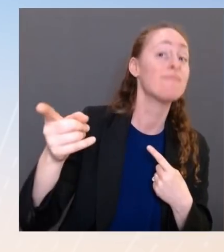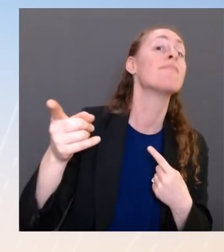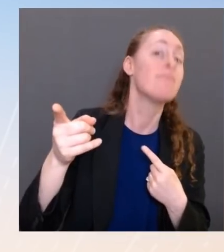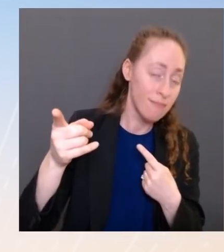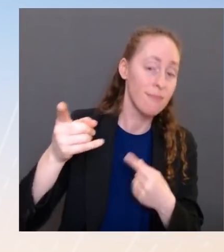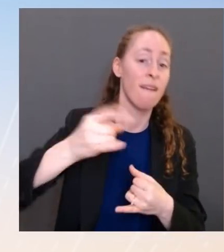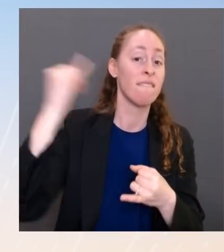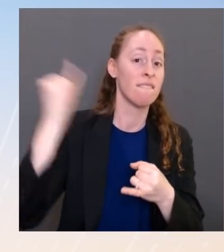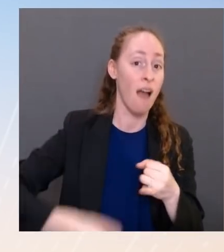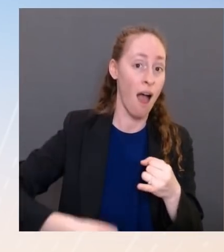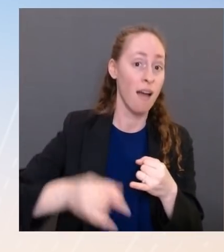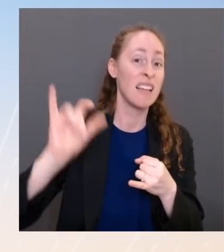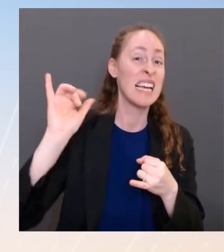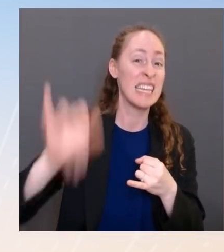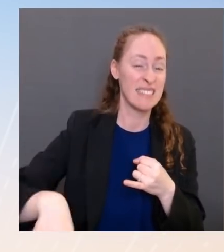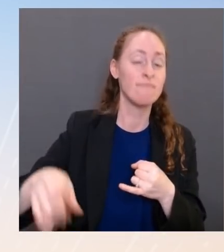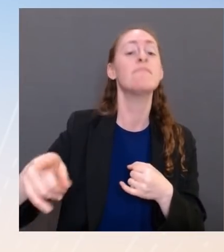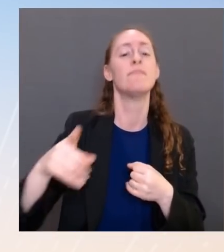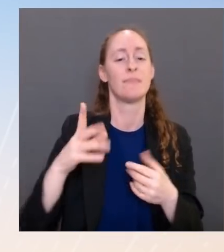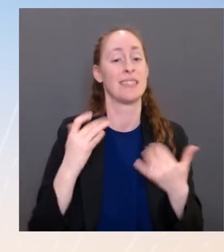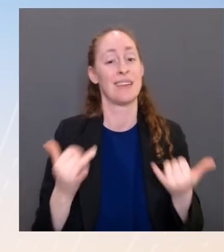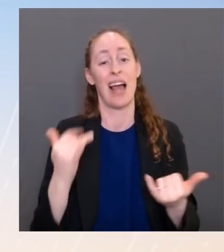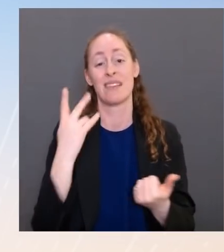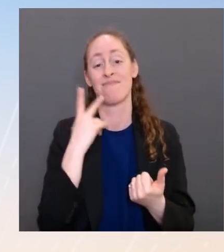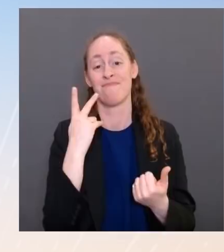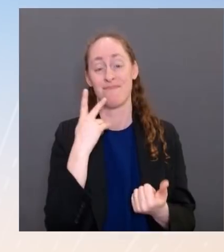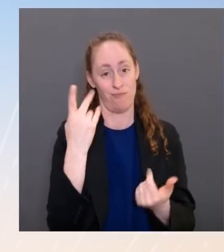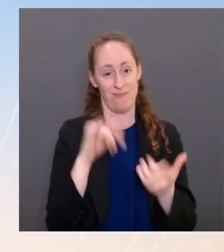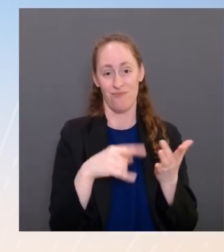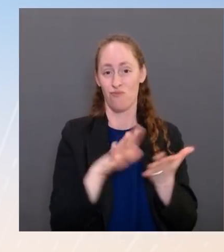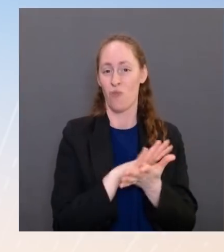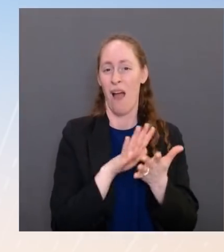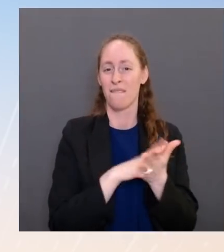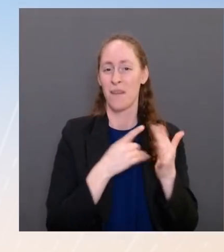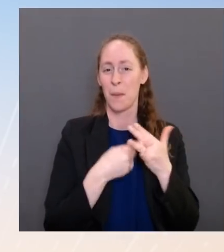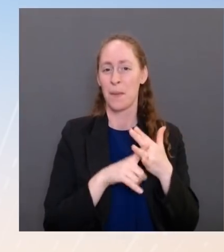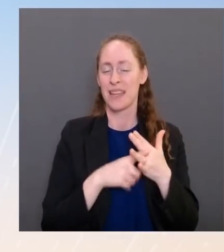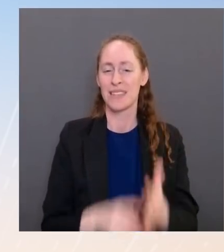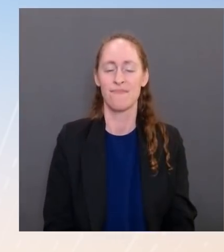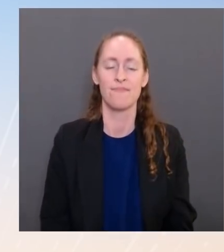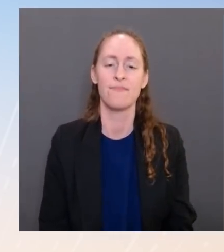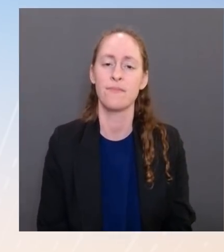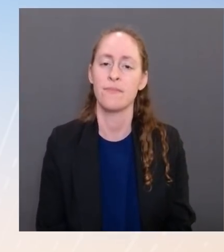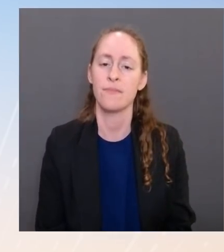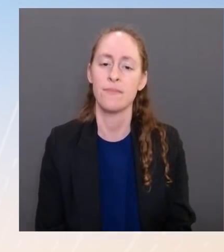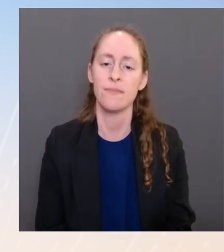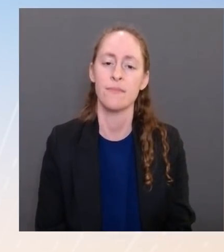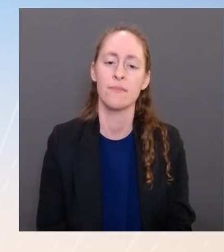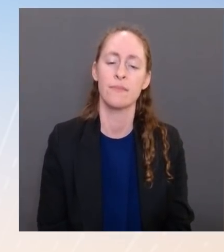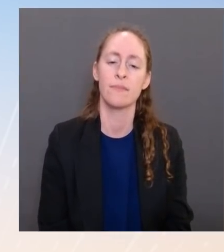But what I would point you to is what we did around S.B. 8 and the law in Texas, which was to take steps,